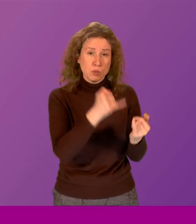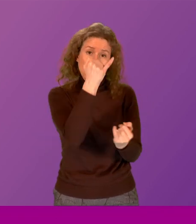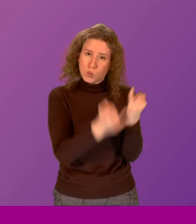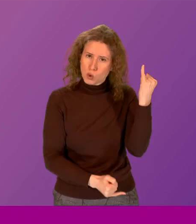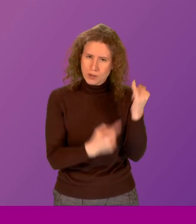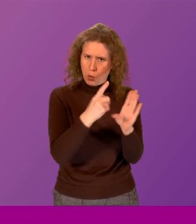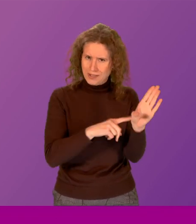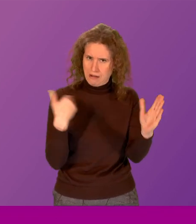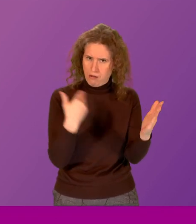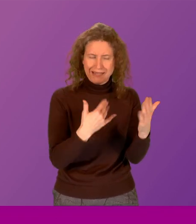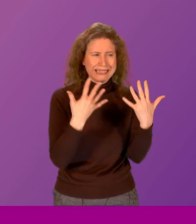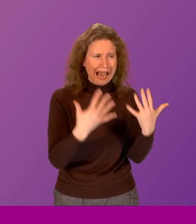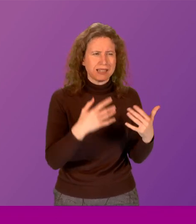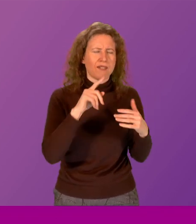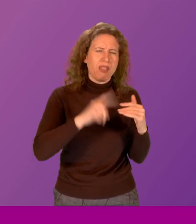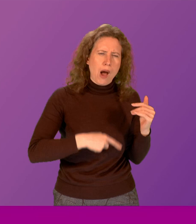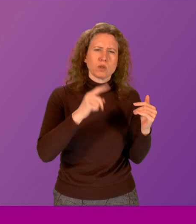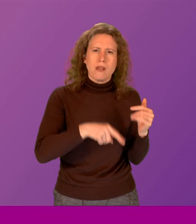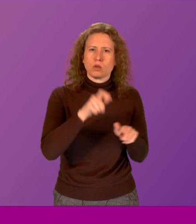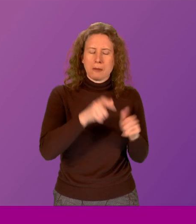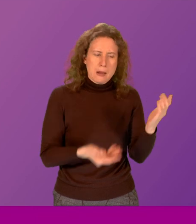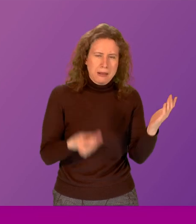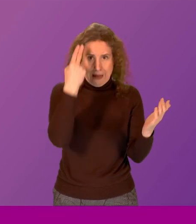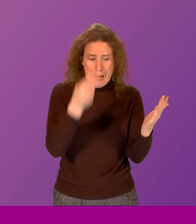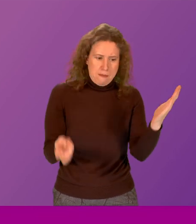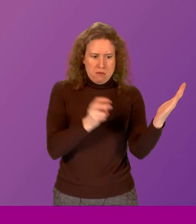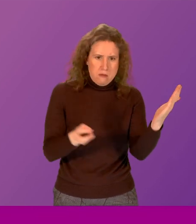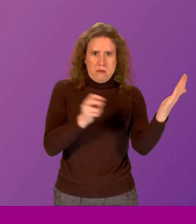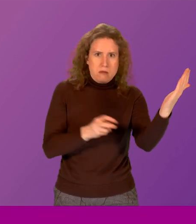with tens of thousands more people being added. On the economy, there has been a complete failure